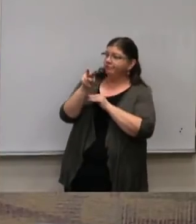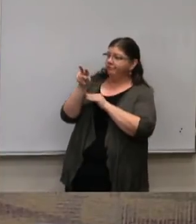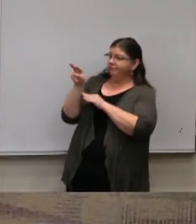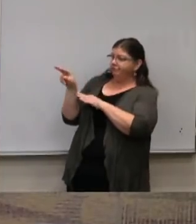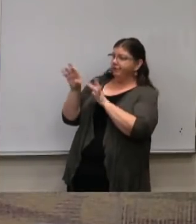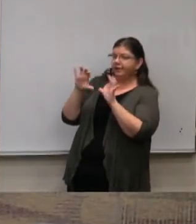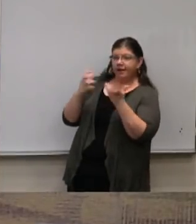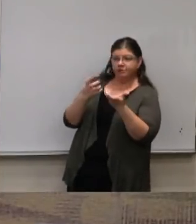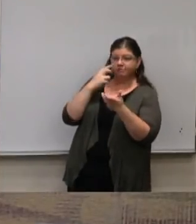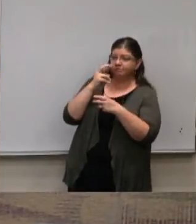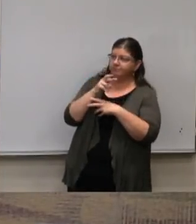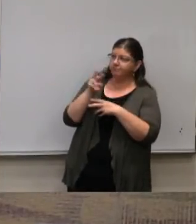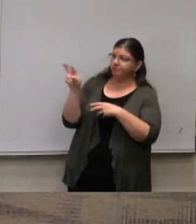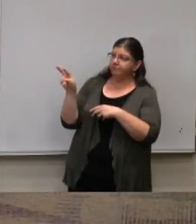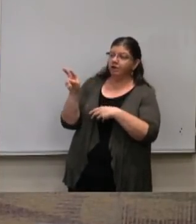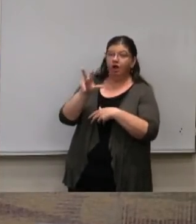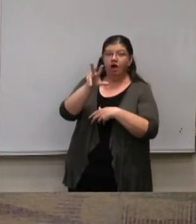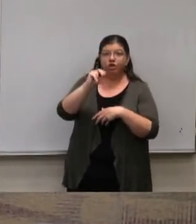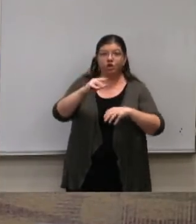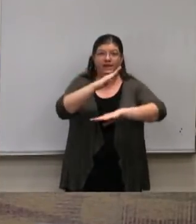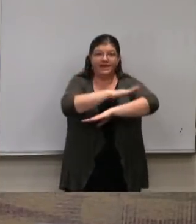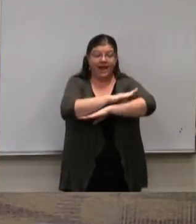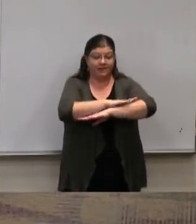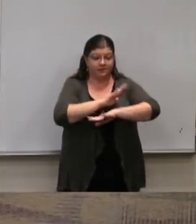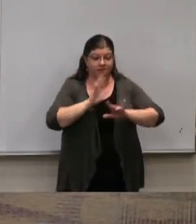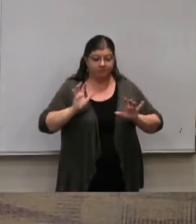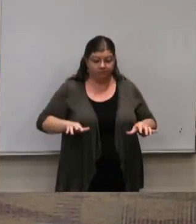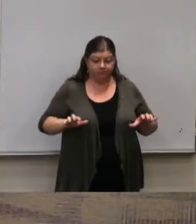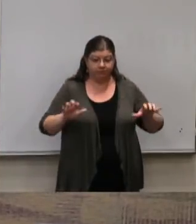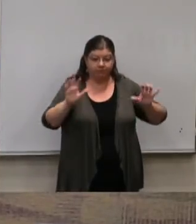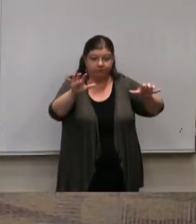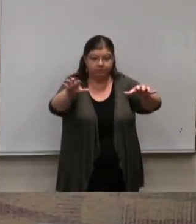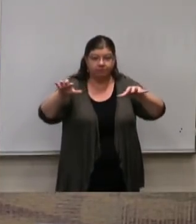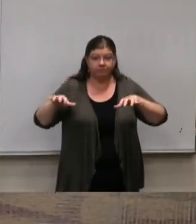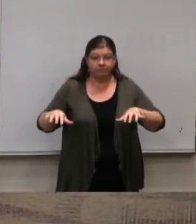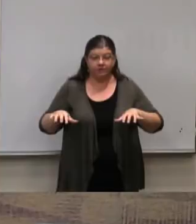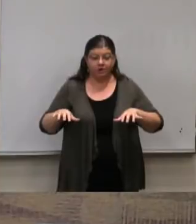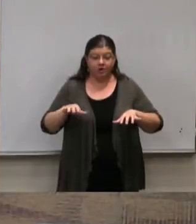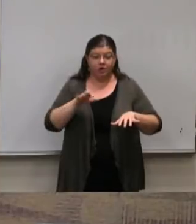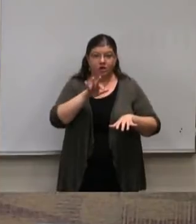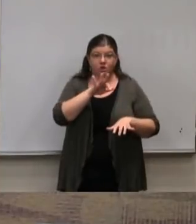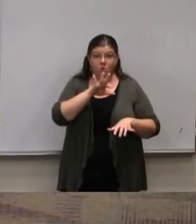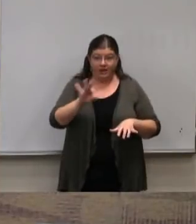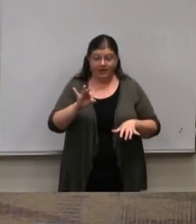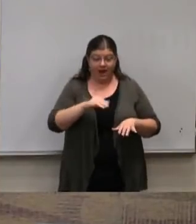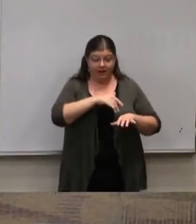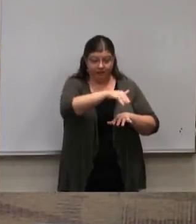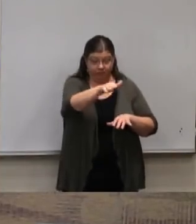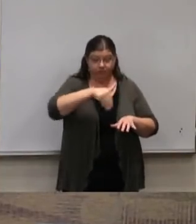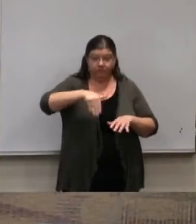where there are 30 desks in there, 29 of them sitting out in the classroom area.